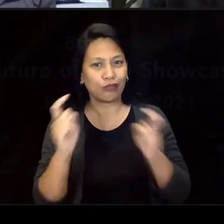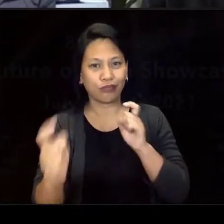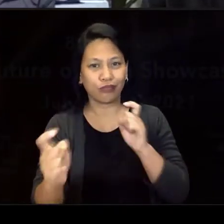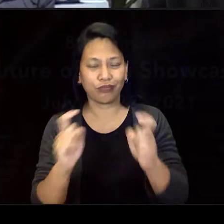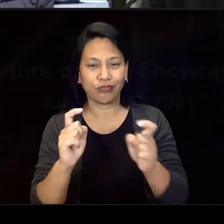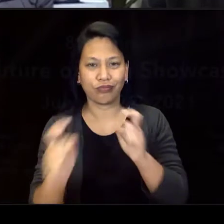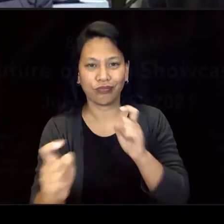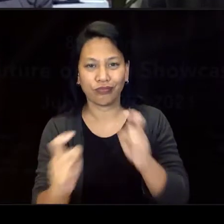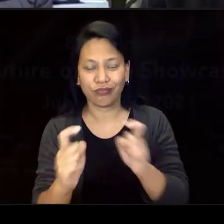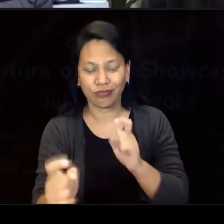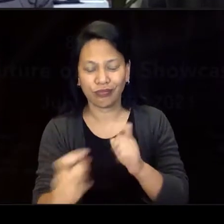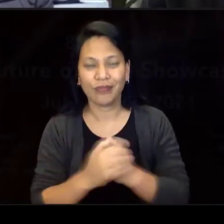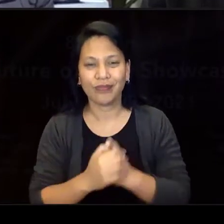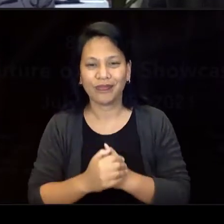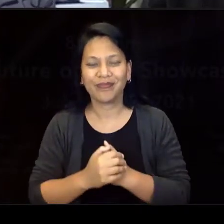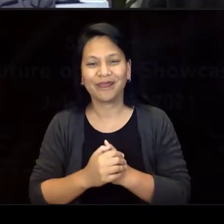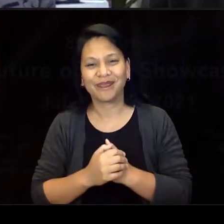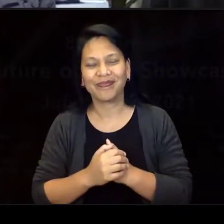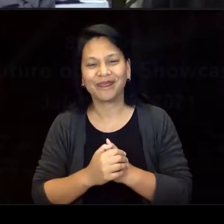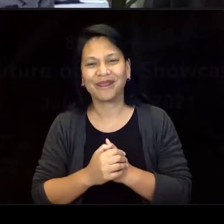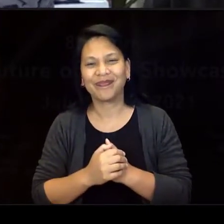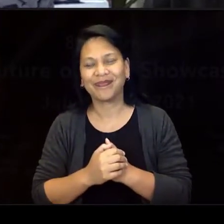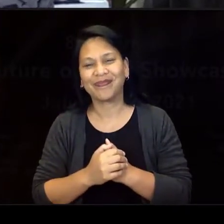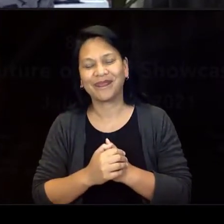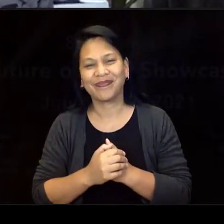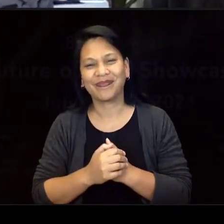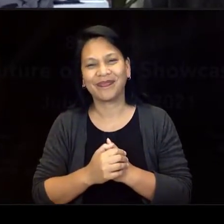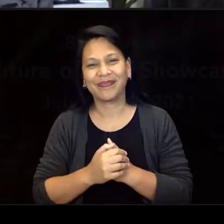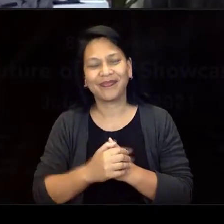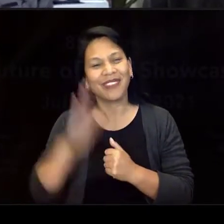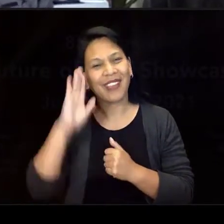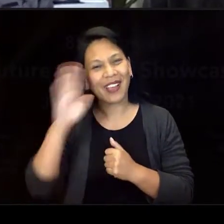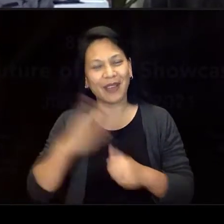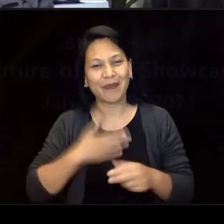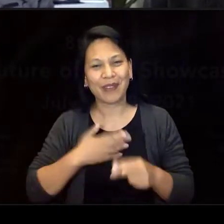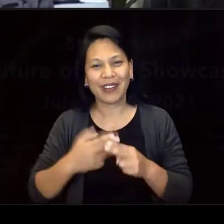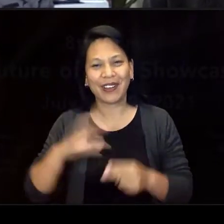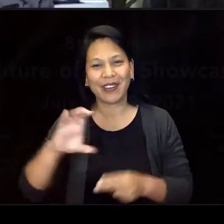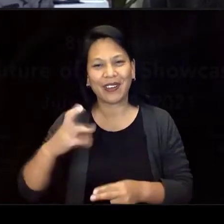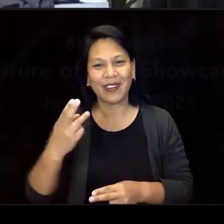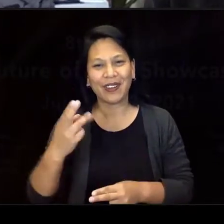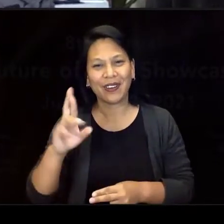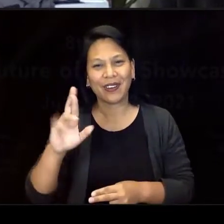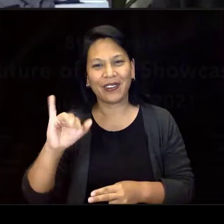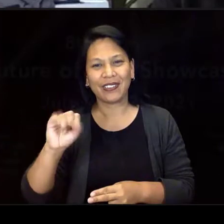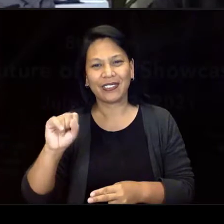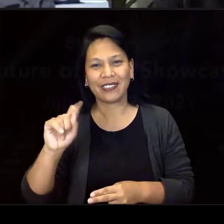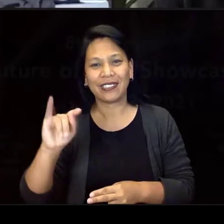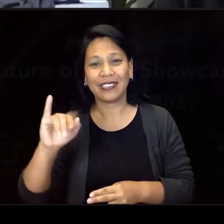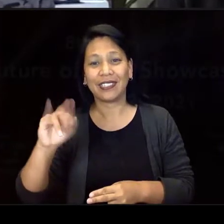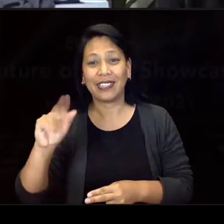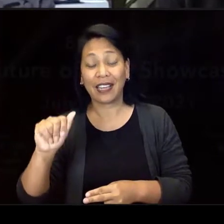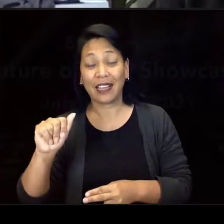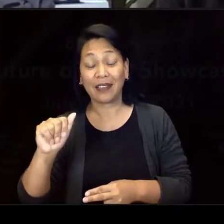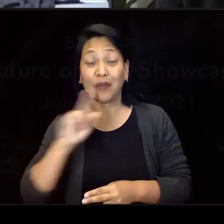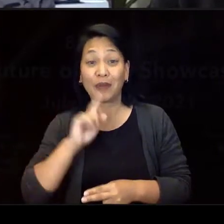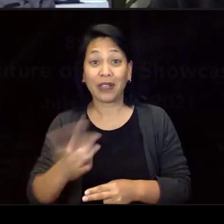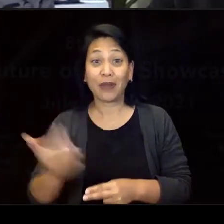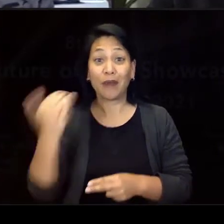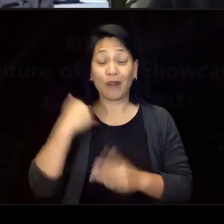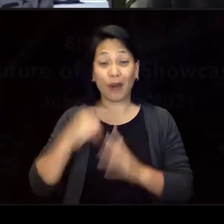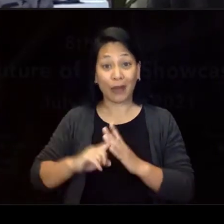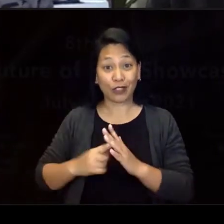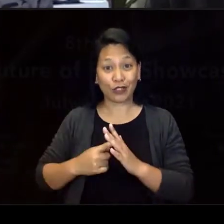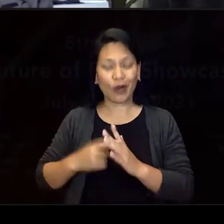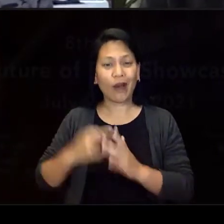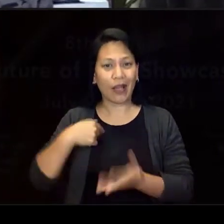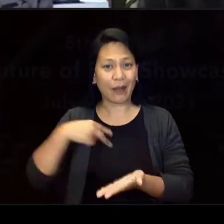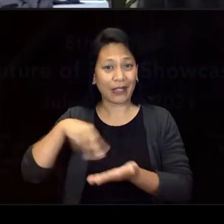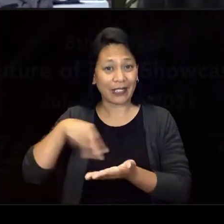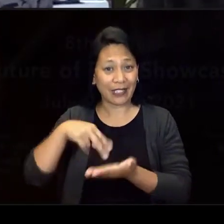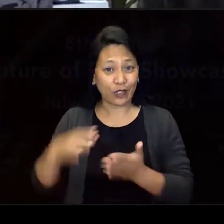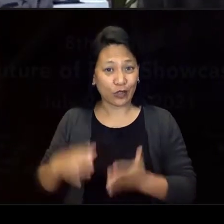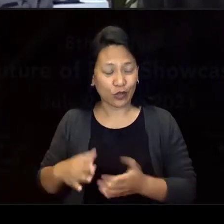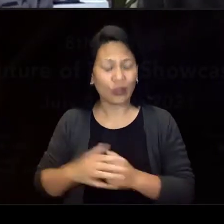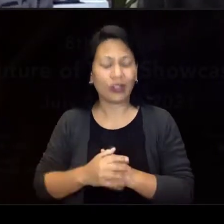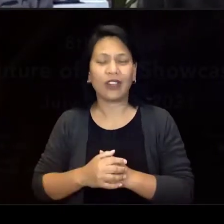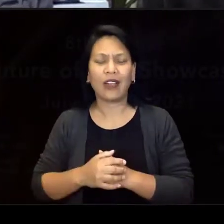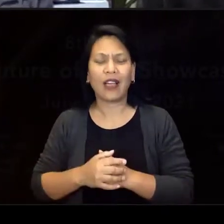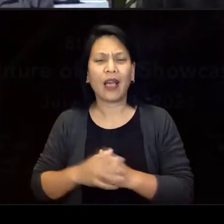But anyway, we'll get into that. I'm Christina and I started out as dancer, for many years, my whole life and theatre was where my heart was.